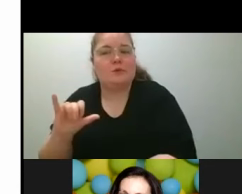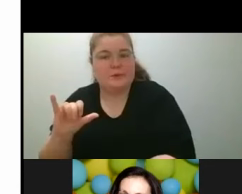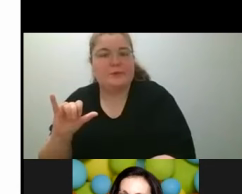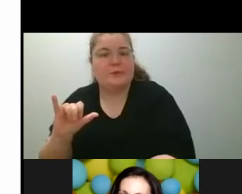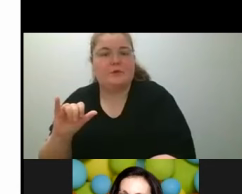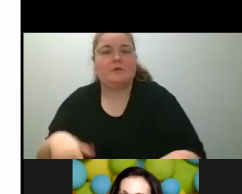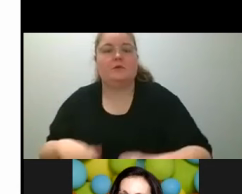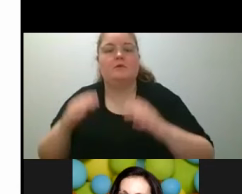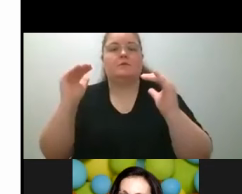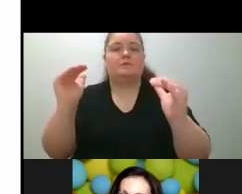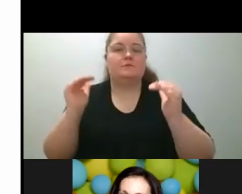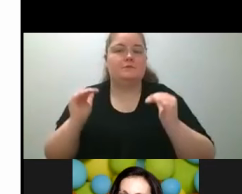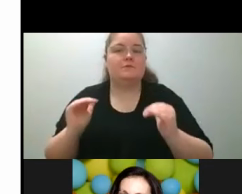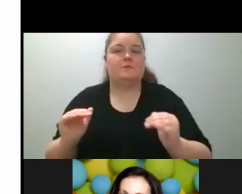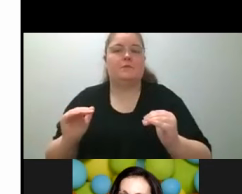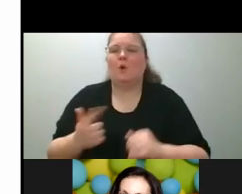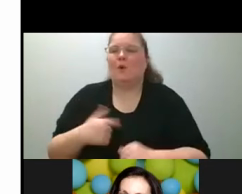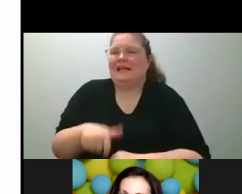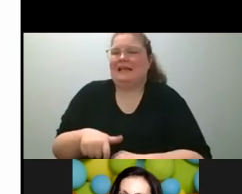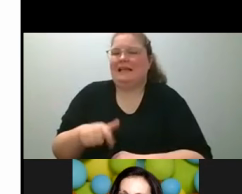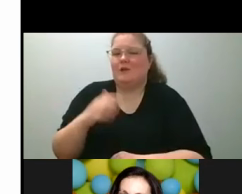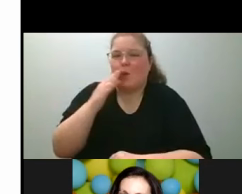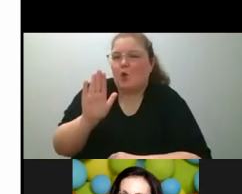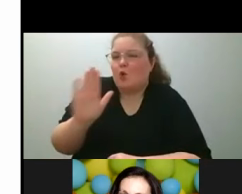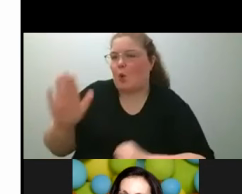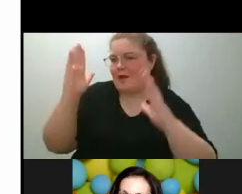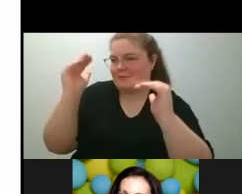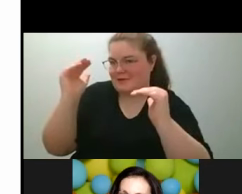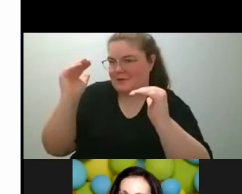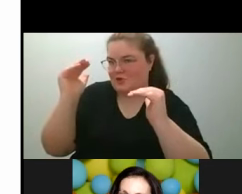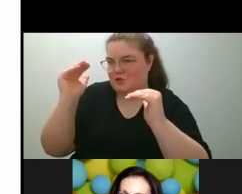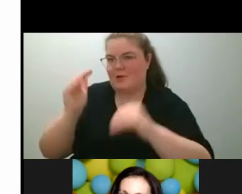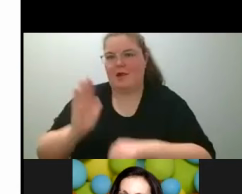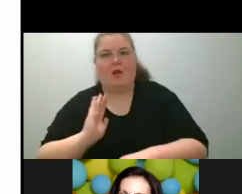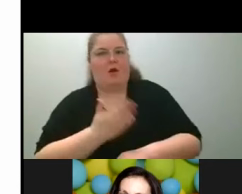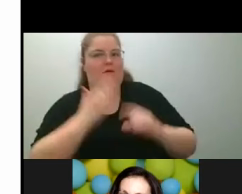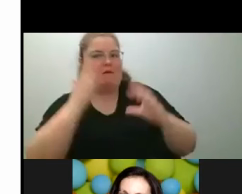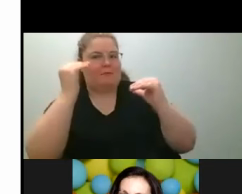And finally, we want to know what are the expectations. What do you expect from the team that you're working with